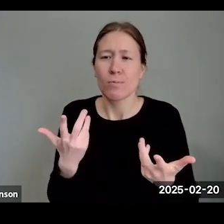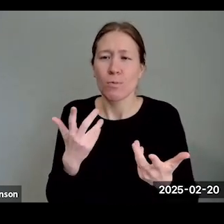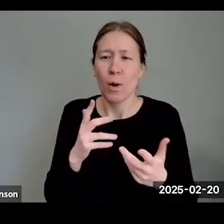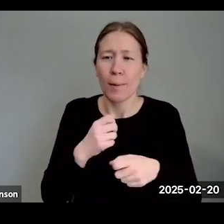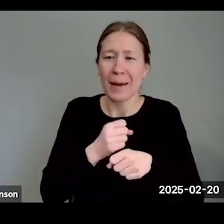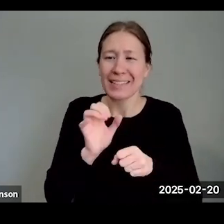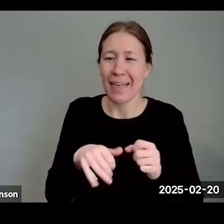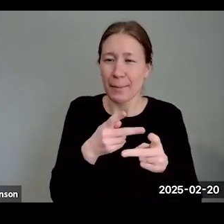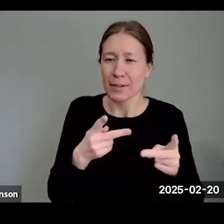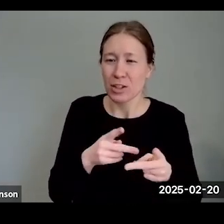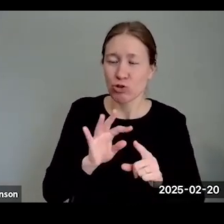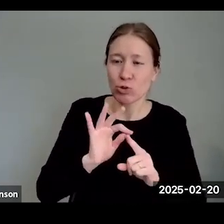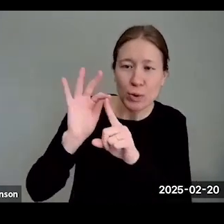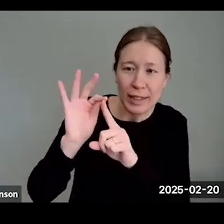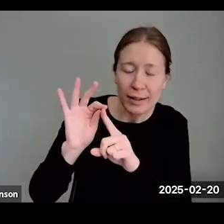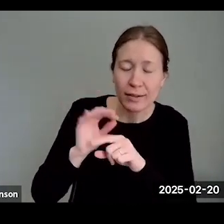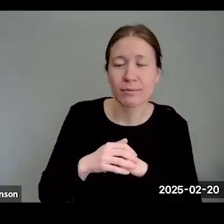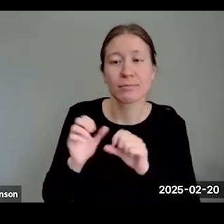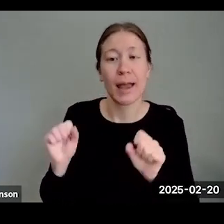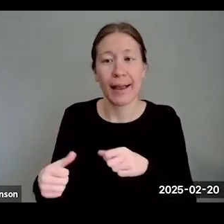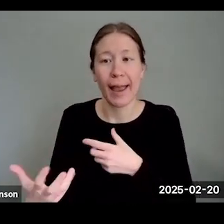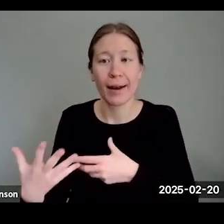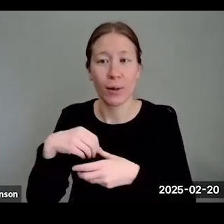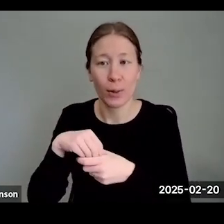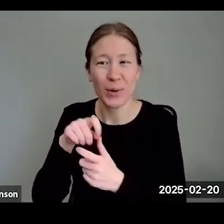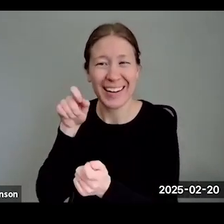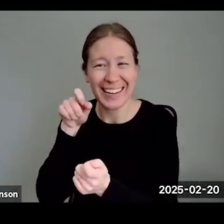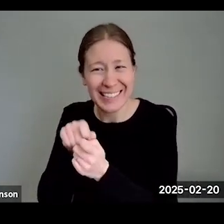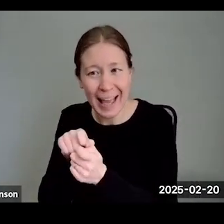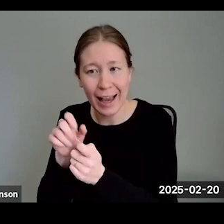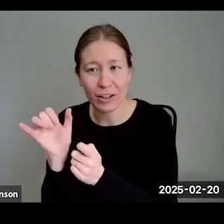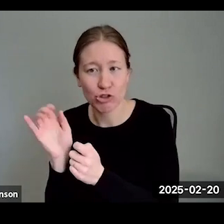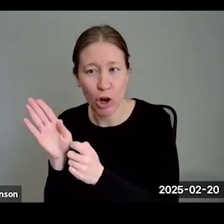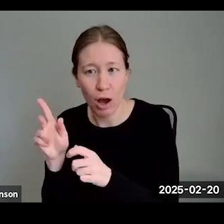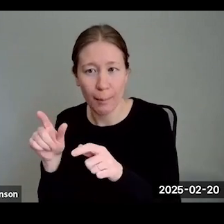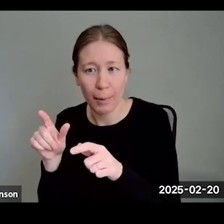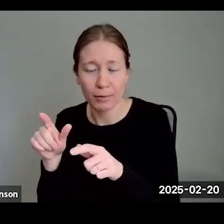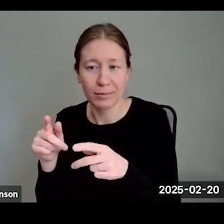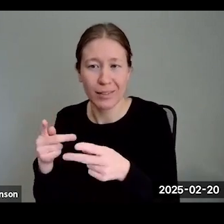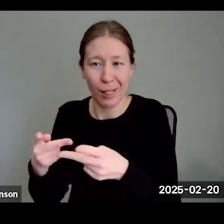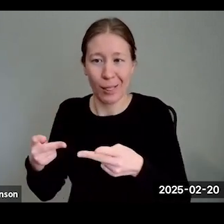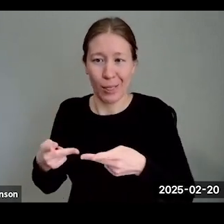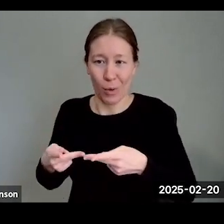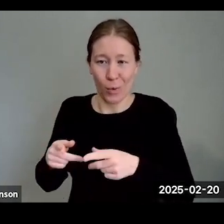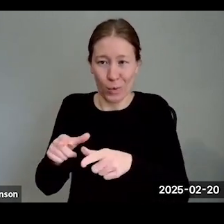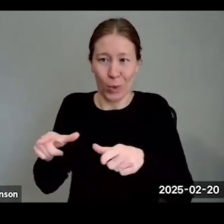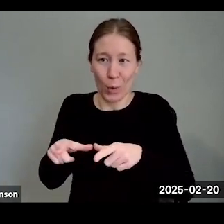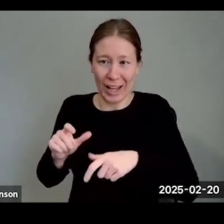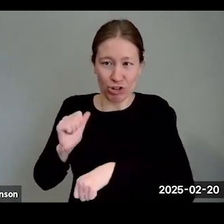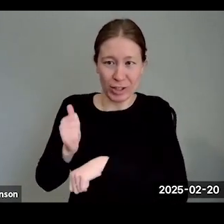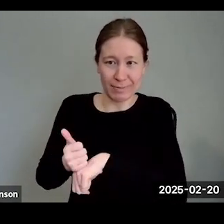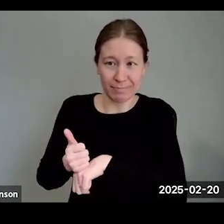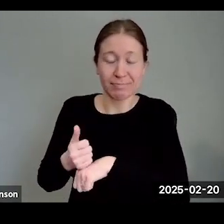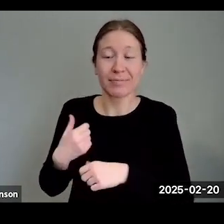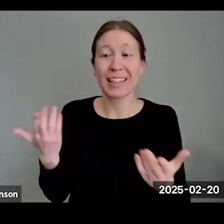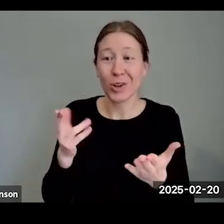And also include an exact job location. So for example, here at the University of Michigan, we have several campuses.